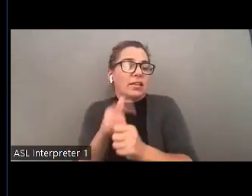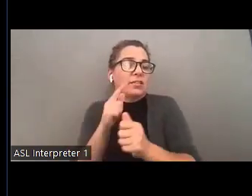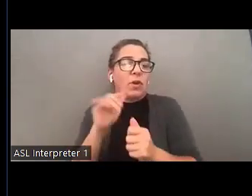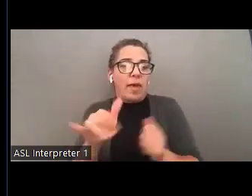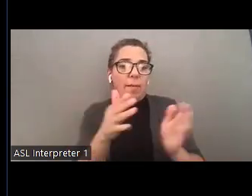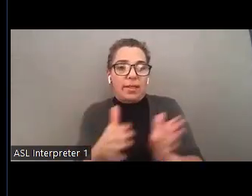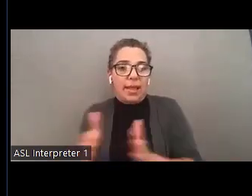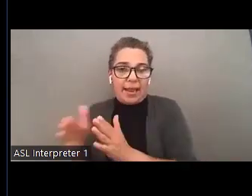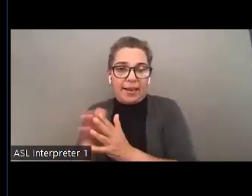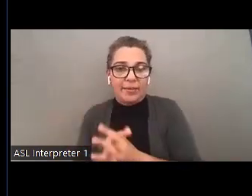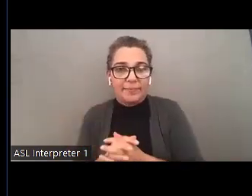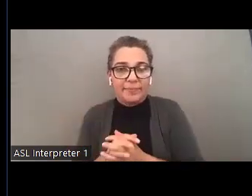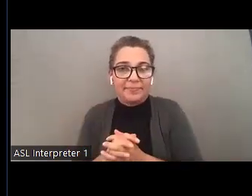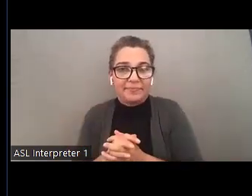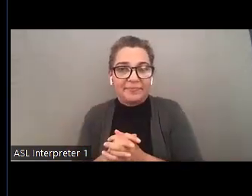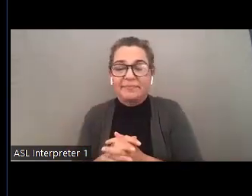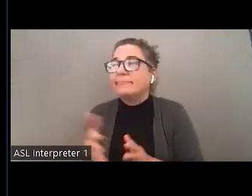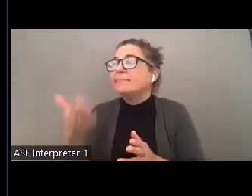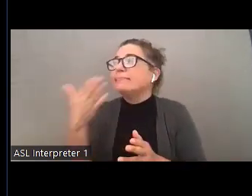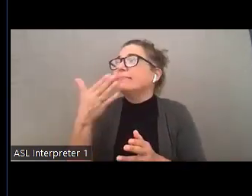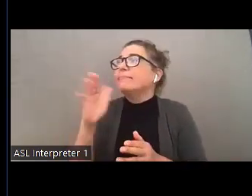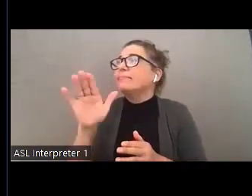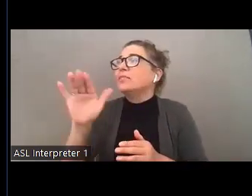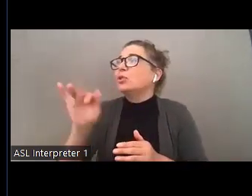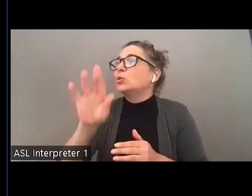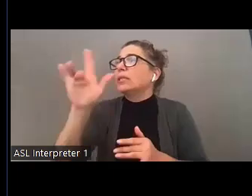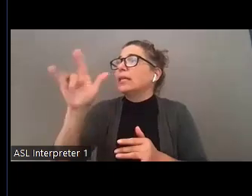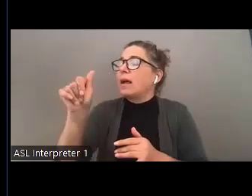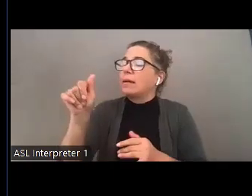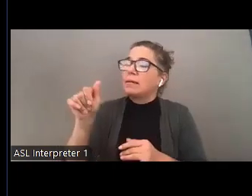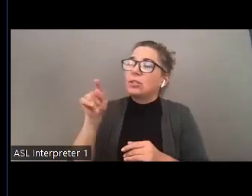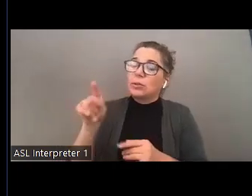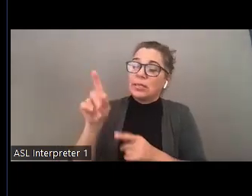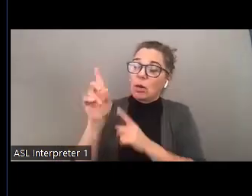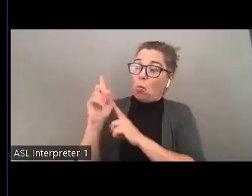Elyse Sullivan: Thanks, Julia. And you mentioned that a single DMS plan should be submitted.